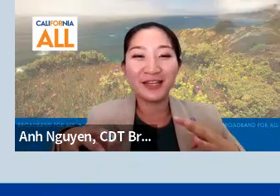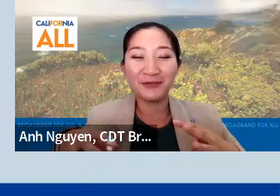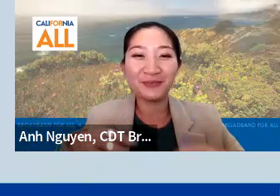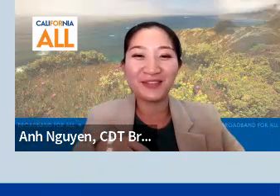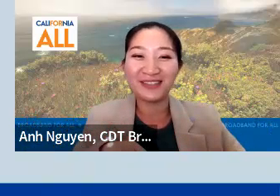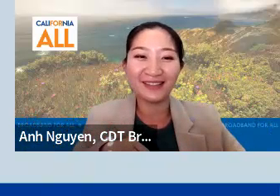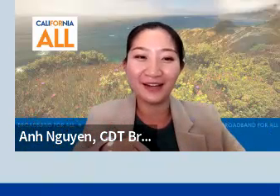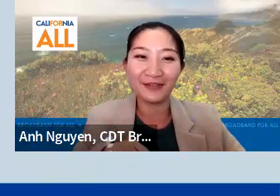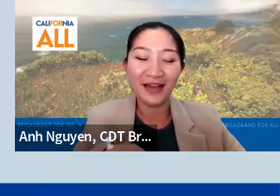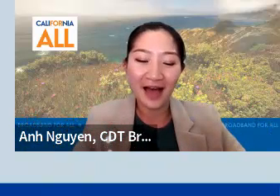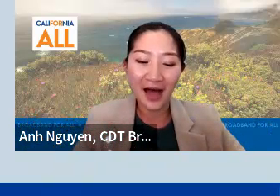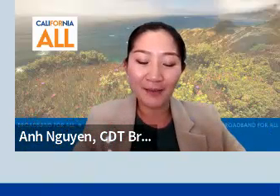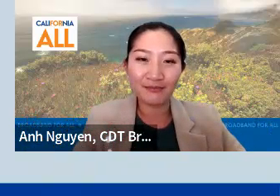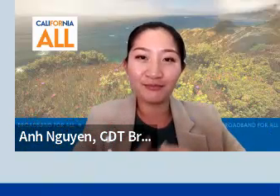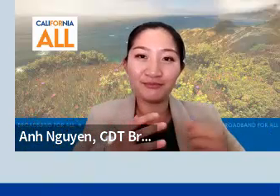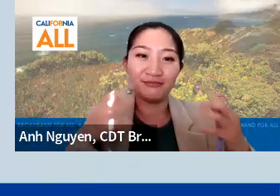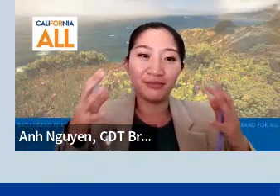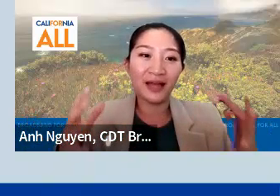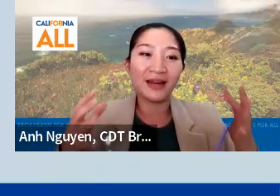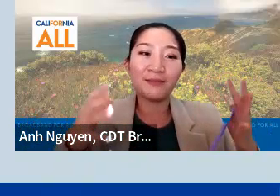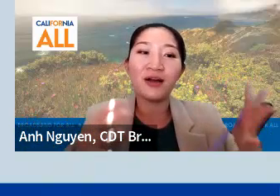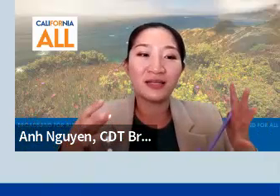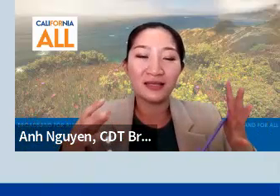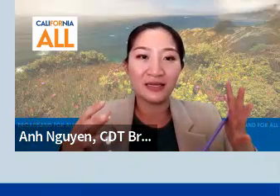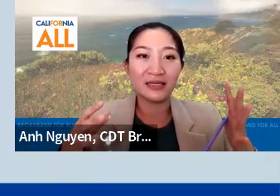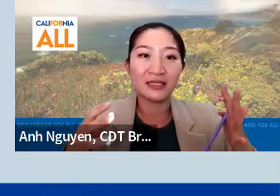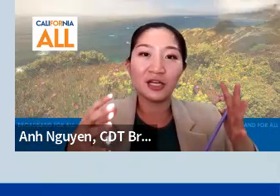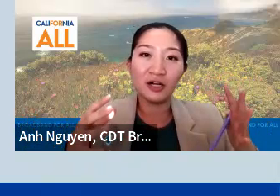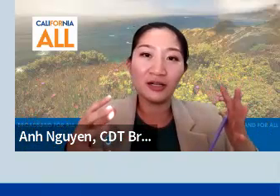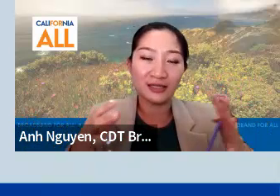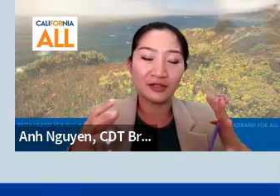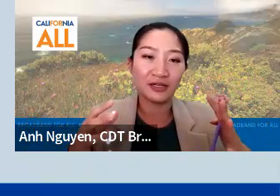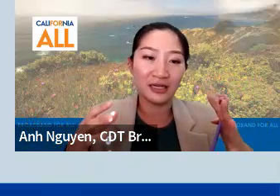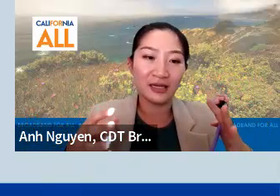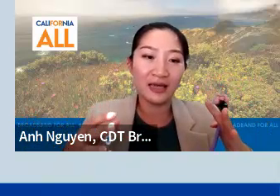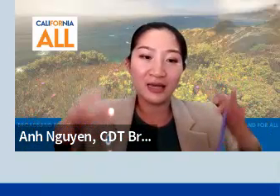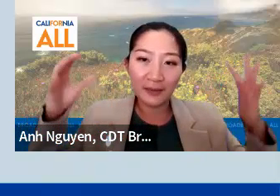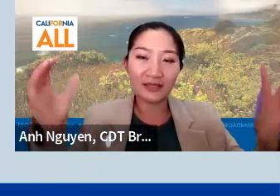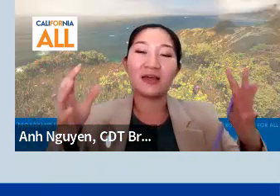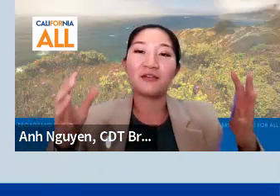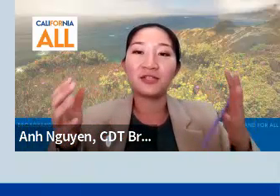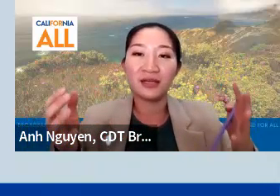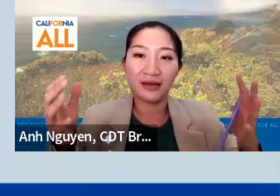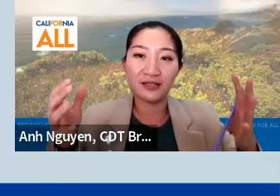working groups is a lot of planning processes, and it's all essentially coming together to